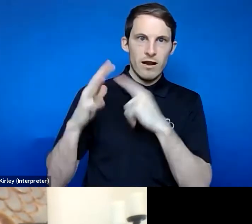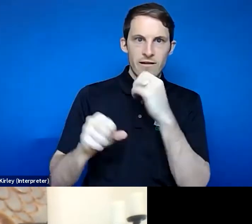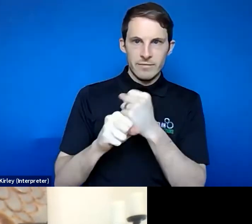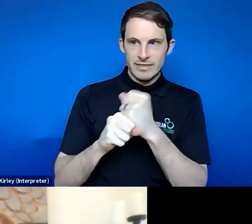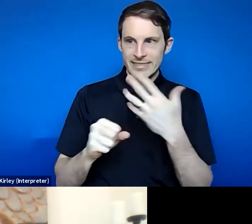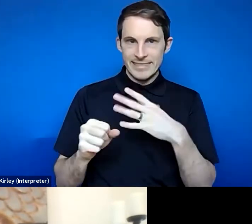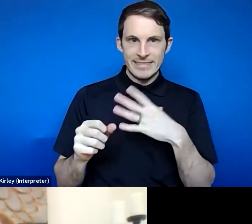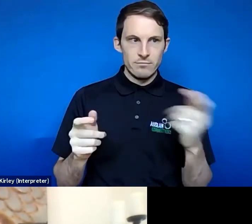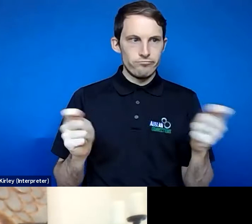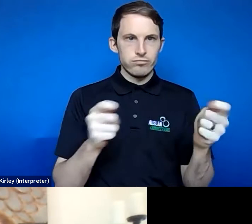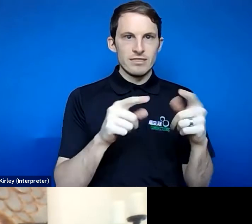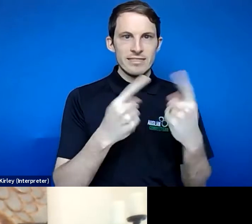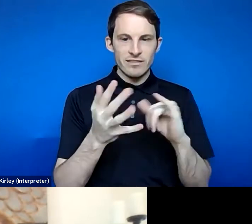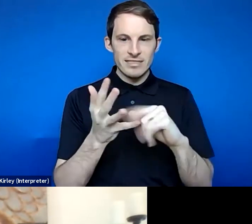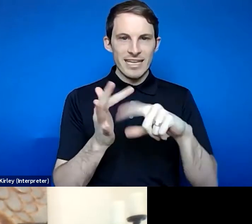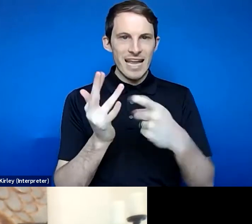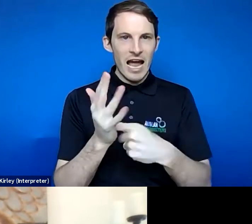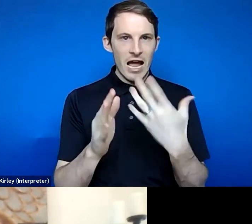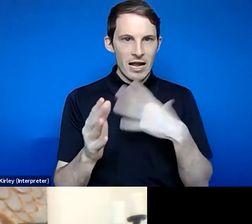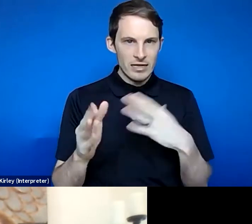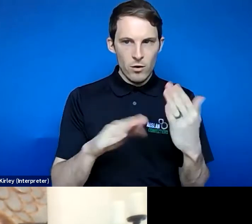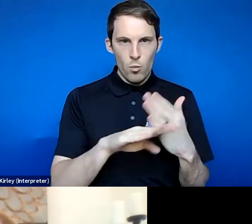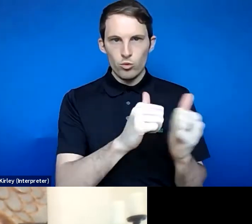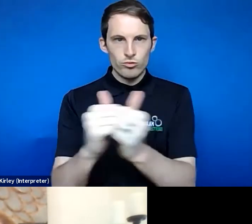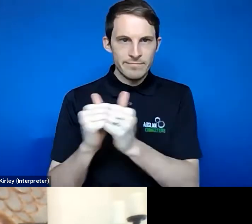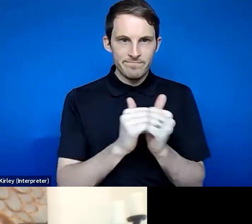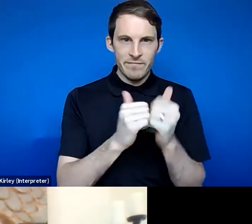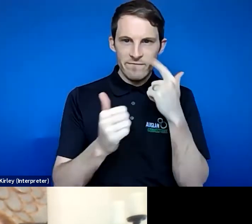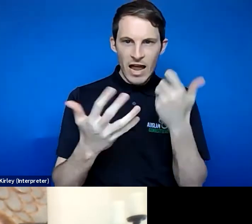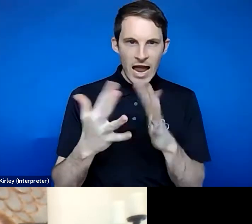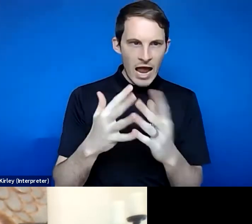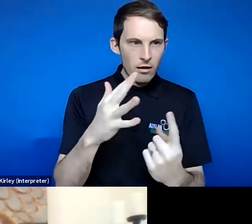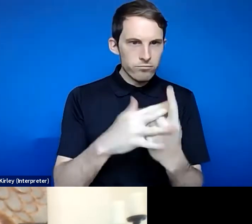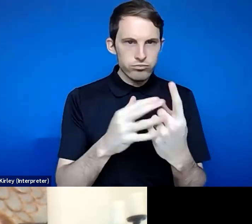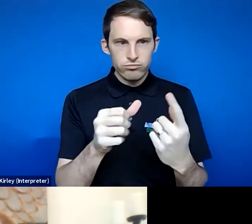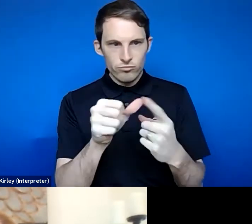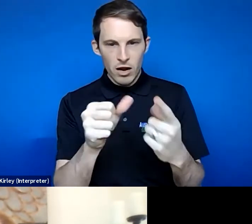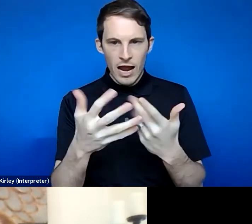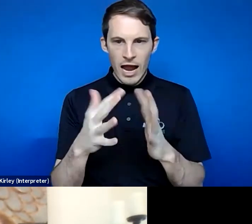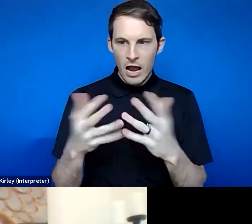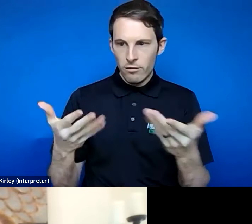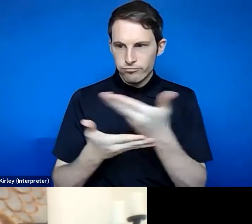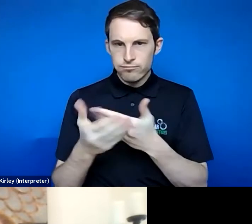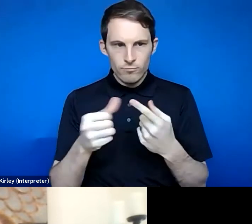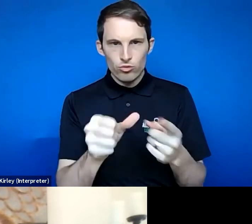together in new ways to find responses and search for solutions. Treating all people